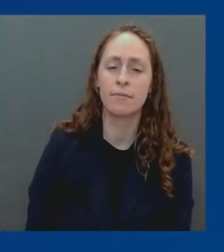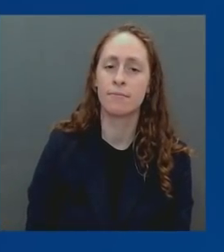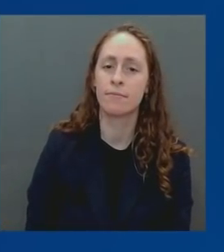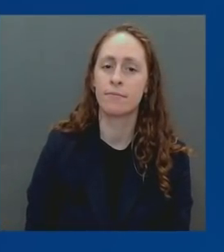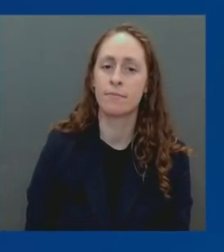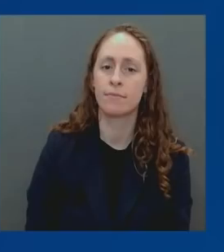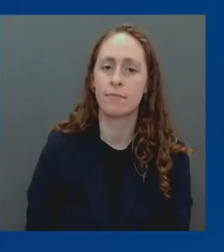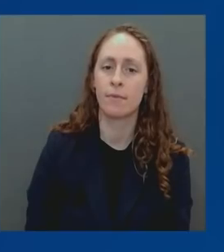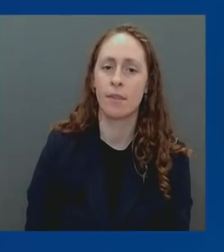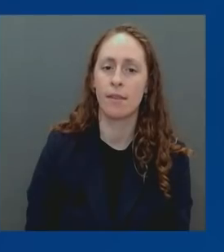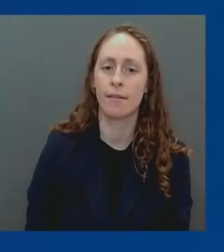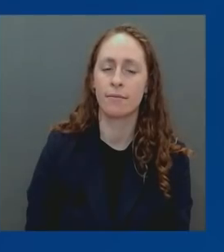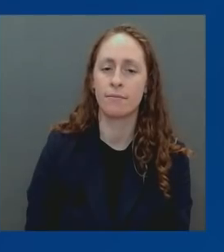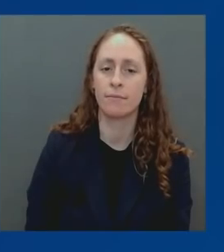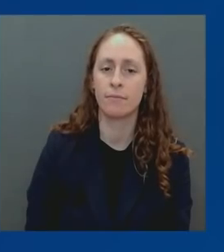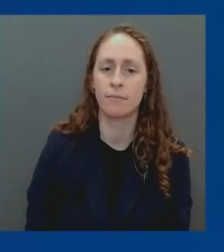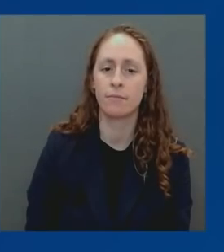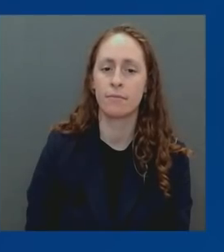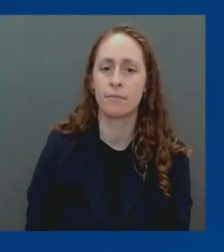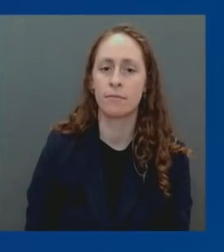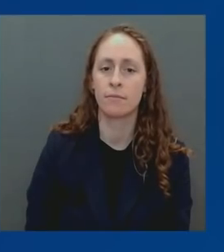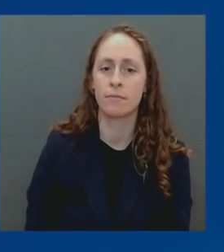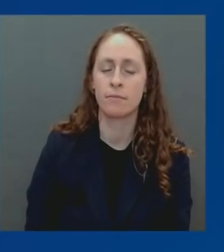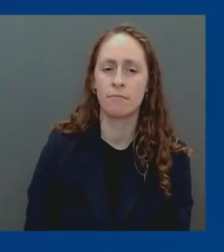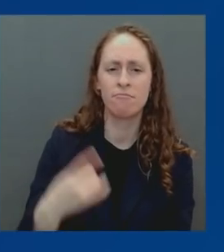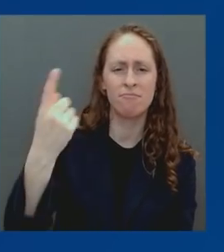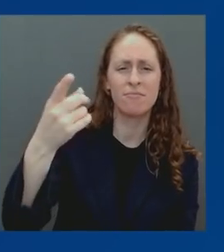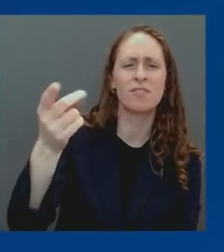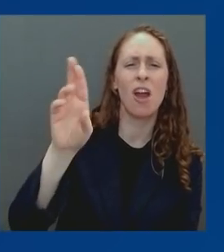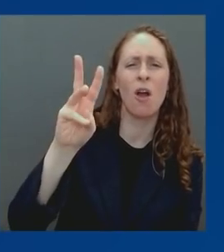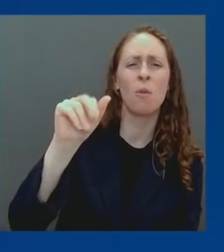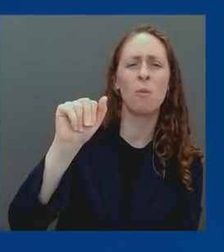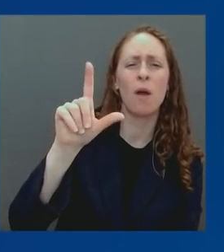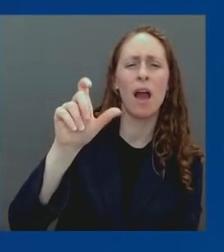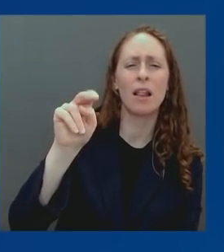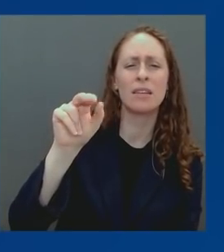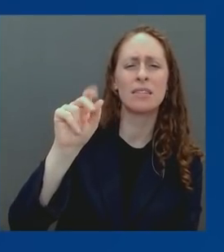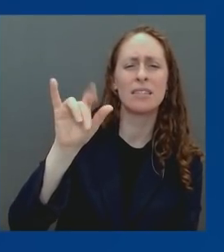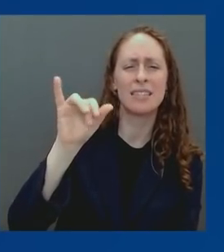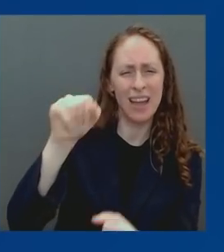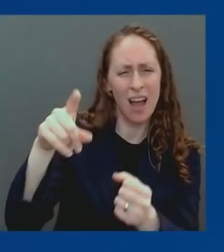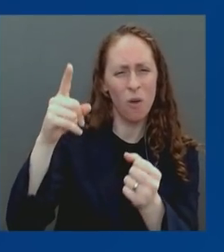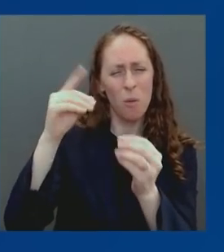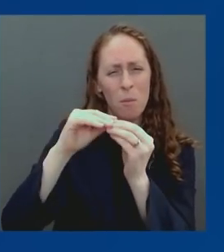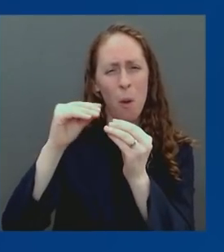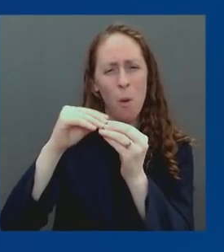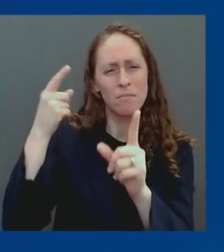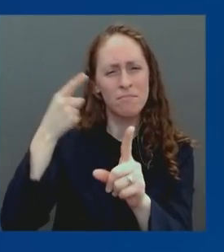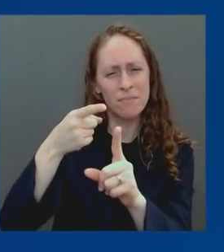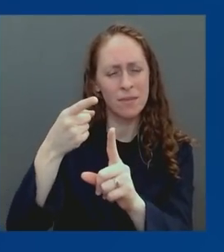Dr. Fauci: Yeah, Meg, thank you. I mean, obviously, we are anticipating that we will get a good efficacy signal